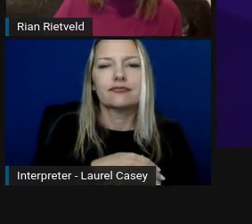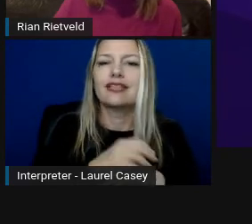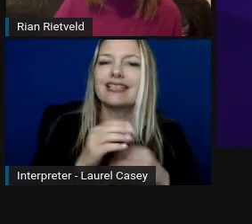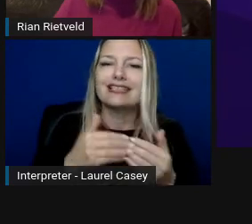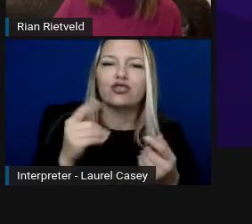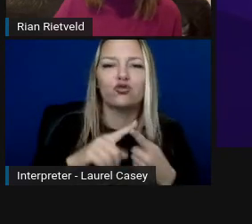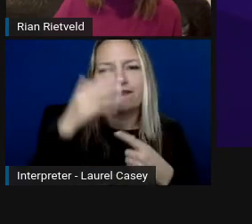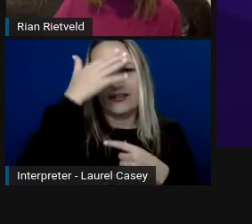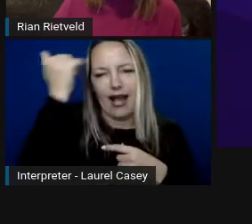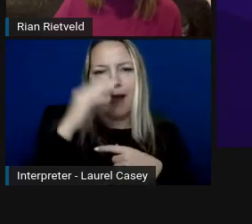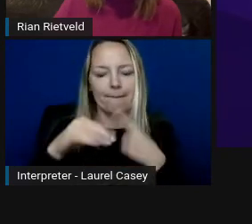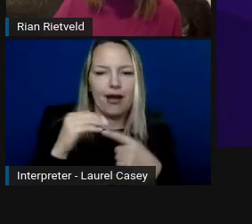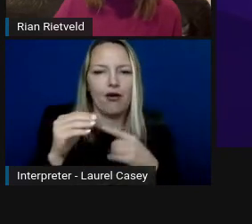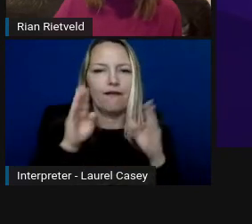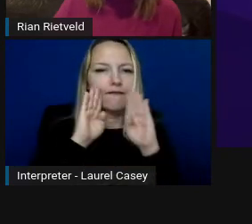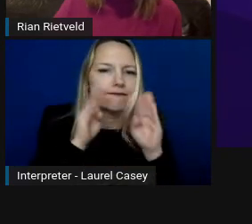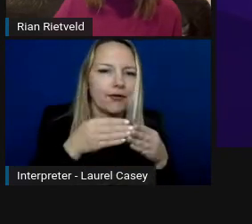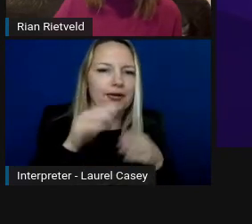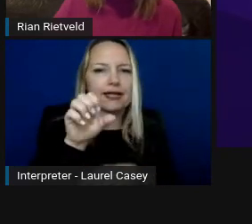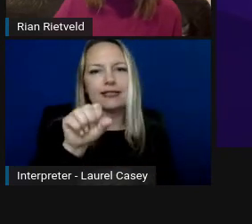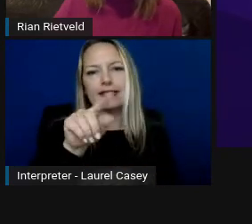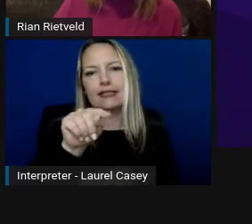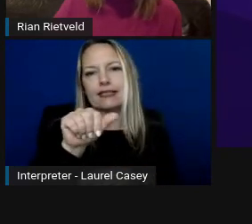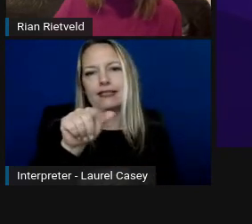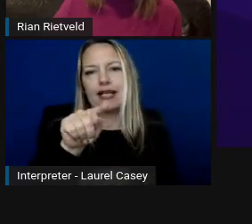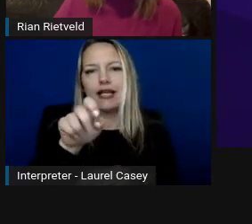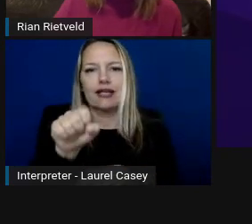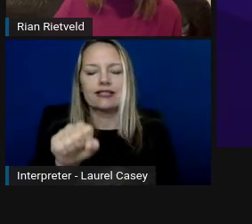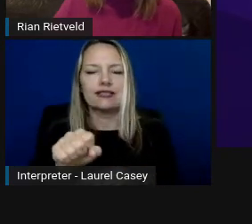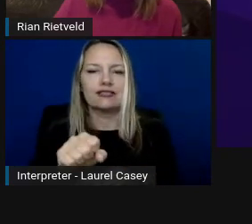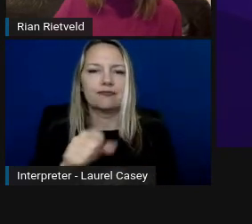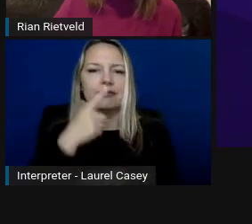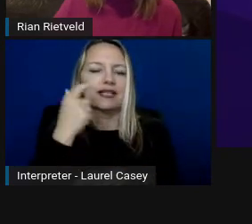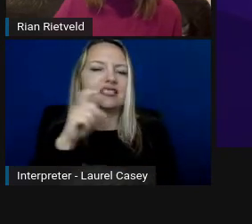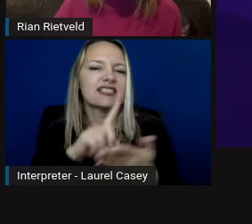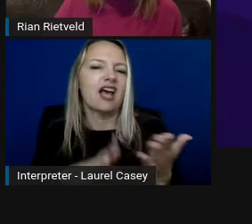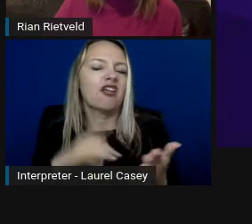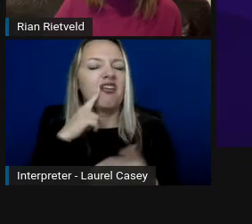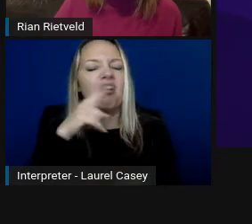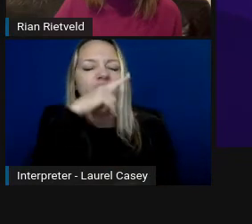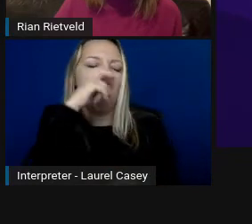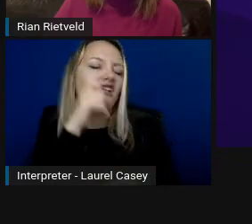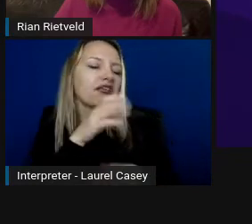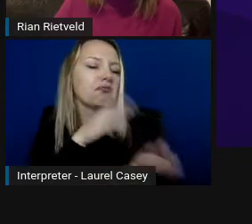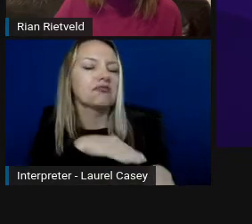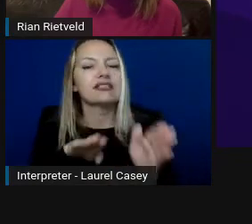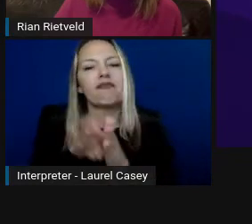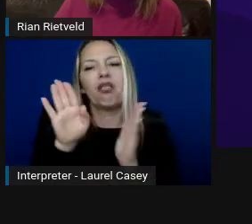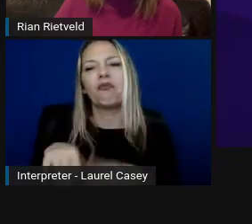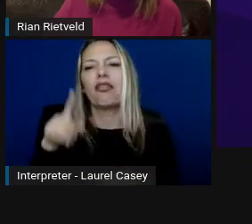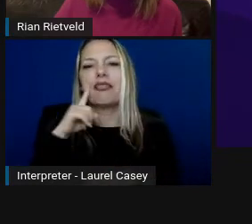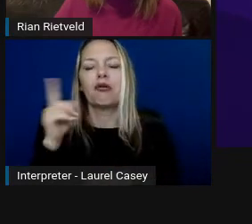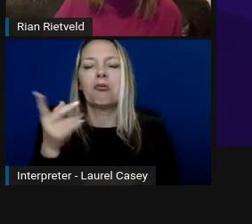Designers often think they're ugly, developers just forget that it's something we need to deal with.